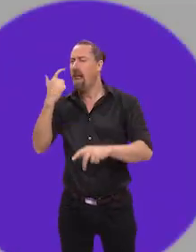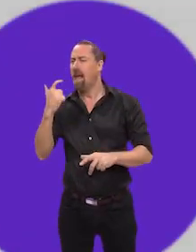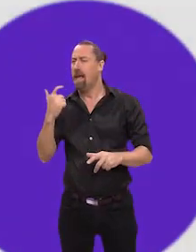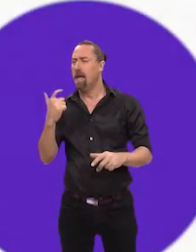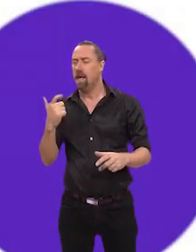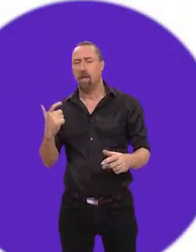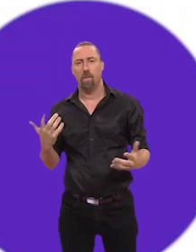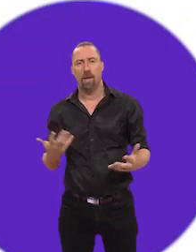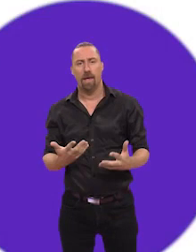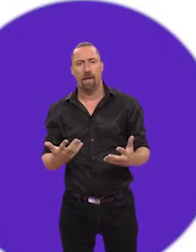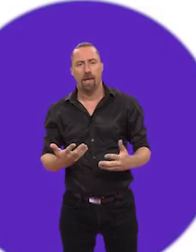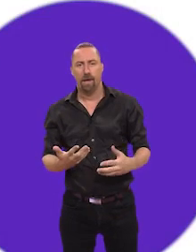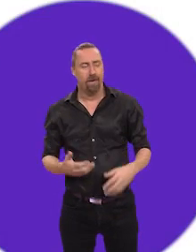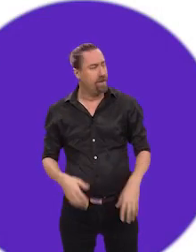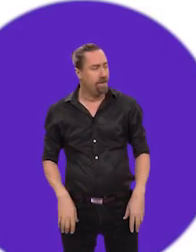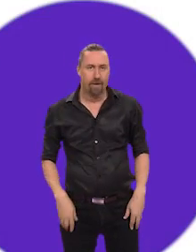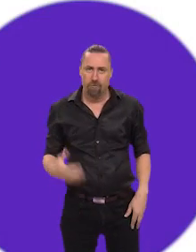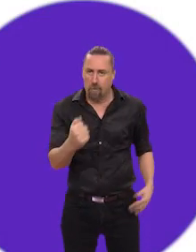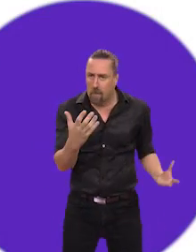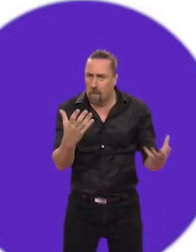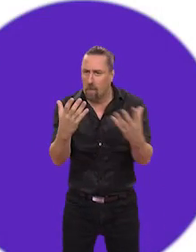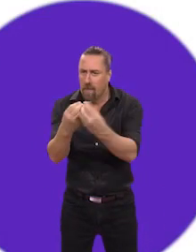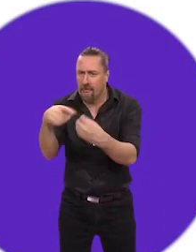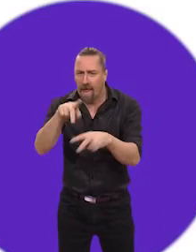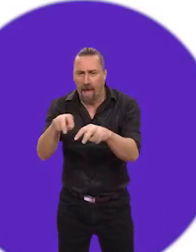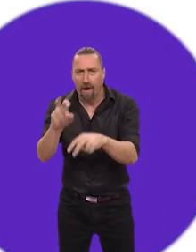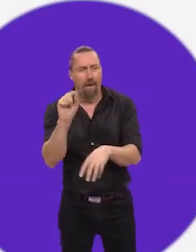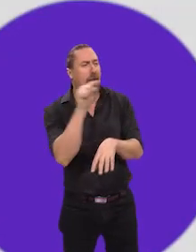but where's Lucky? He wasn't with the rest of the mob.